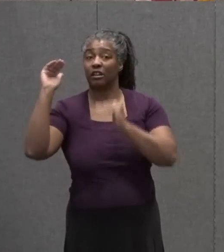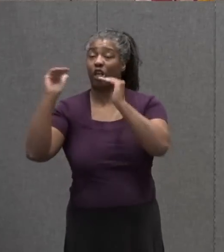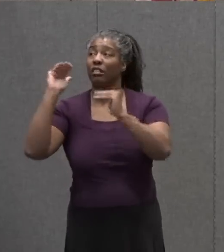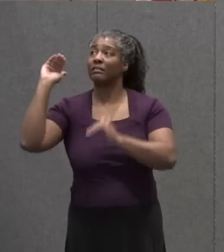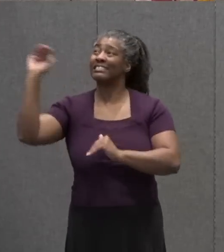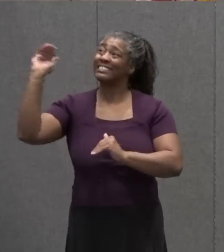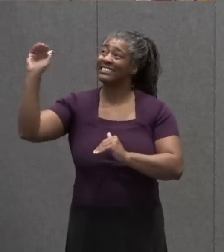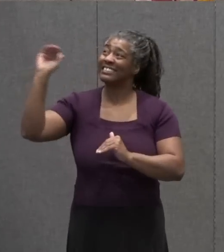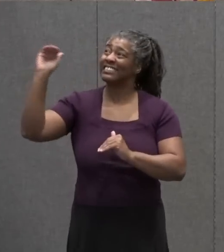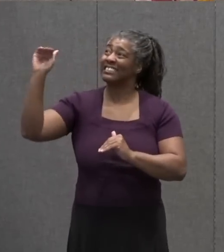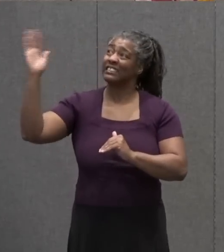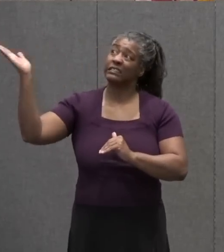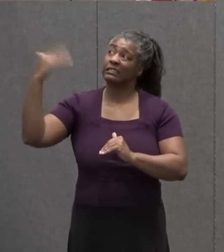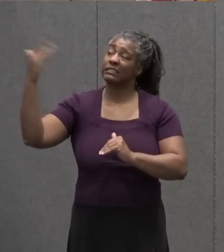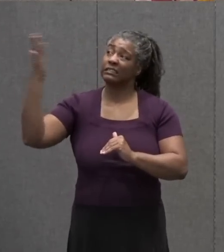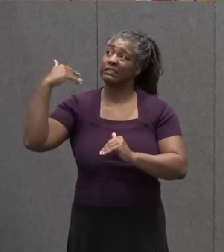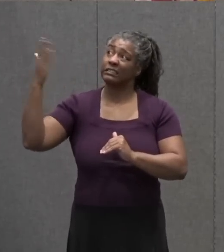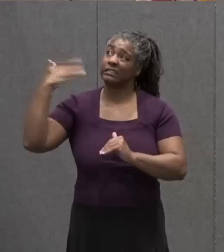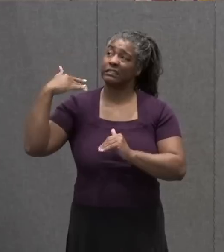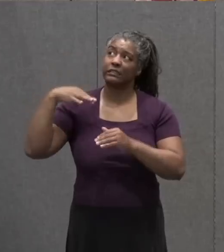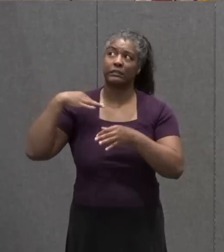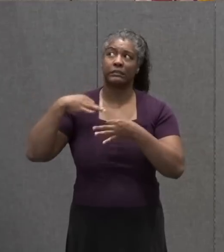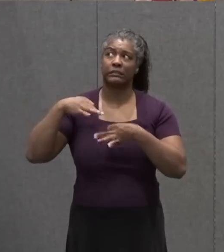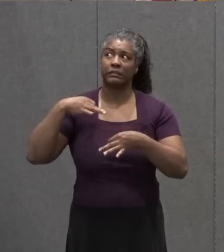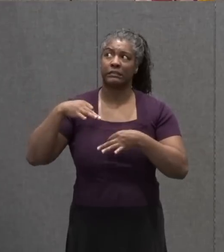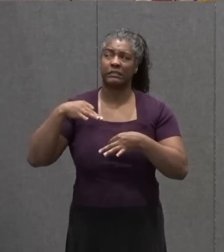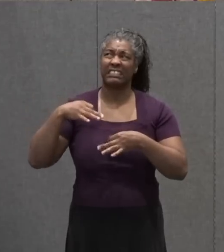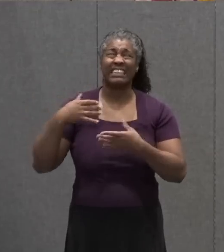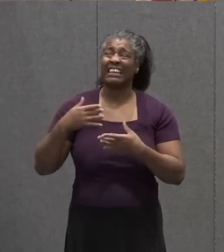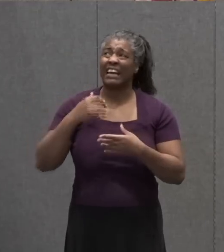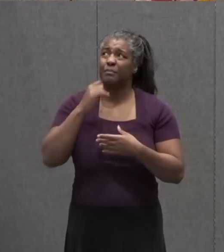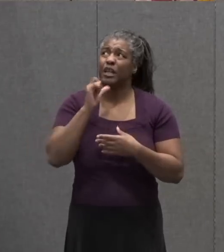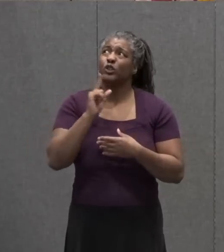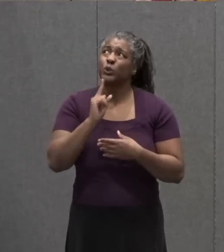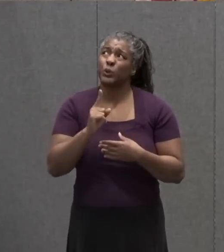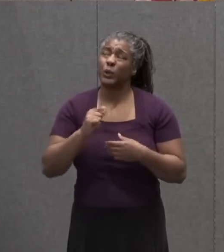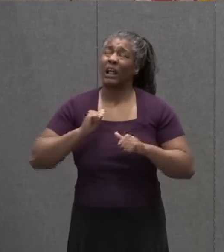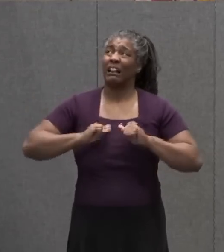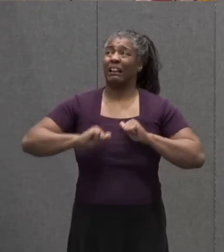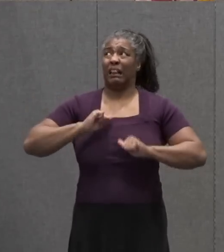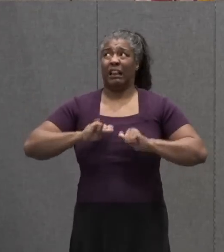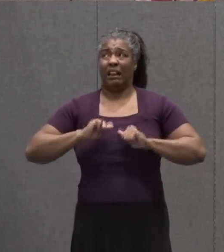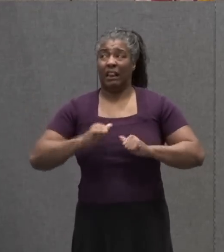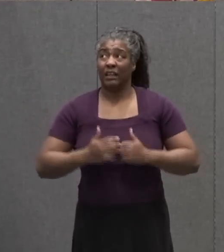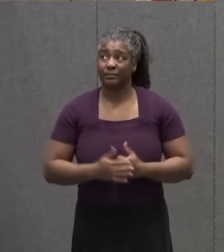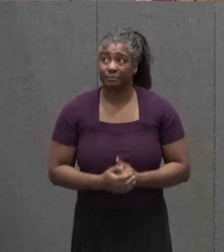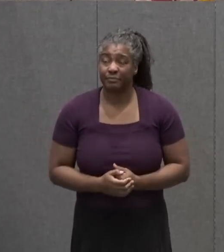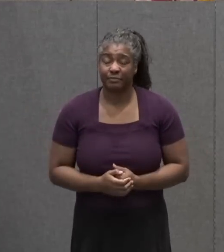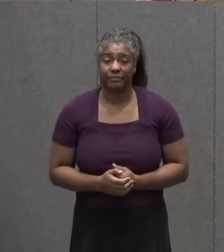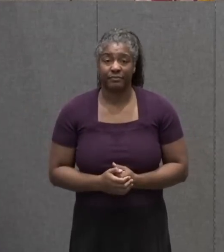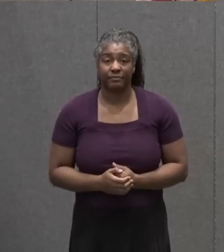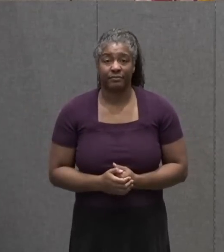that means worried or unsure. So let's review all the things we talked about today.